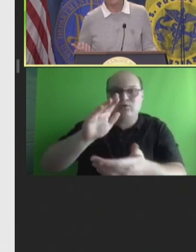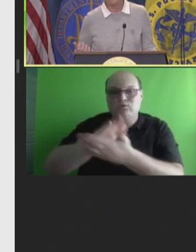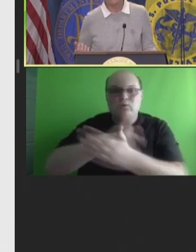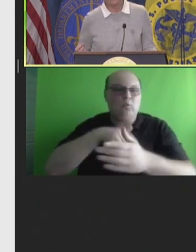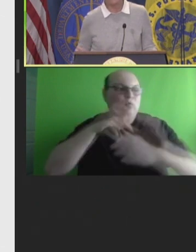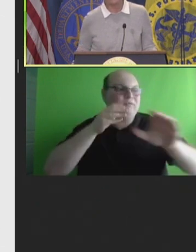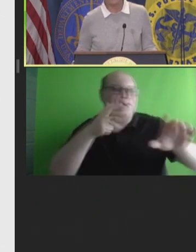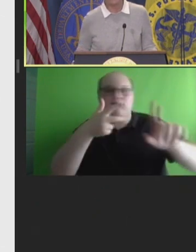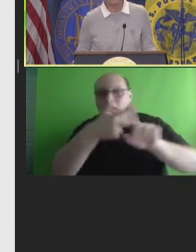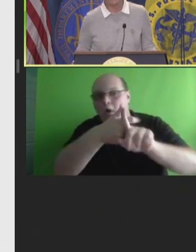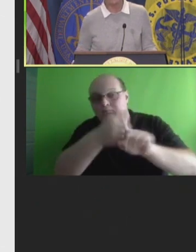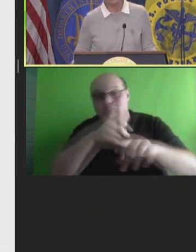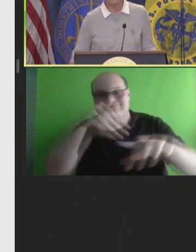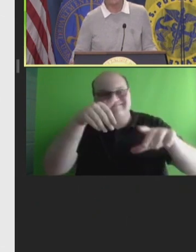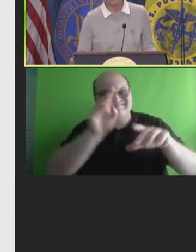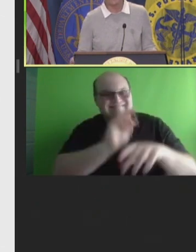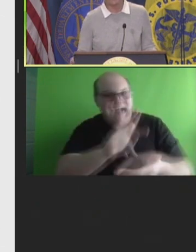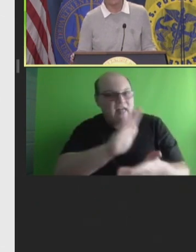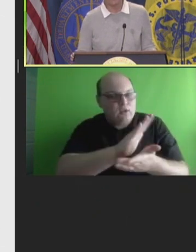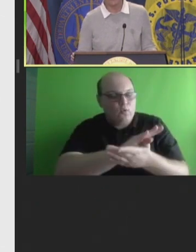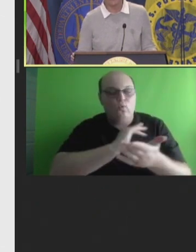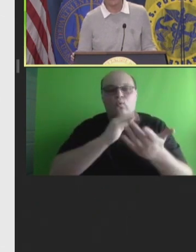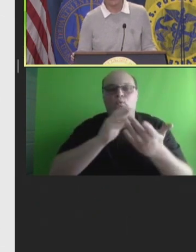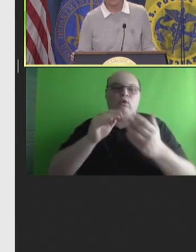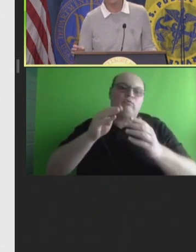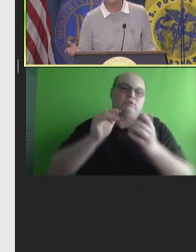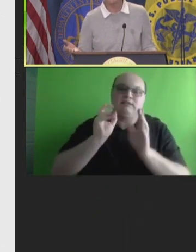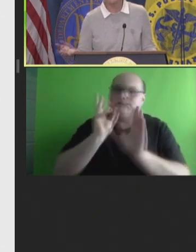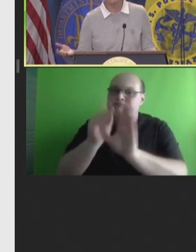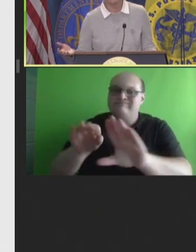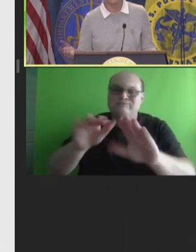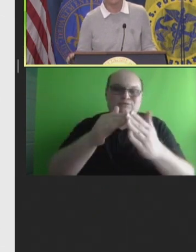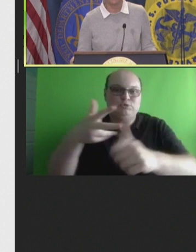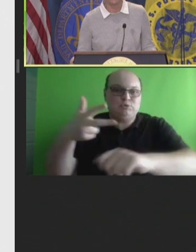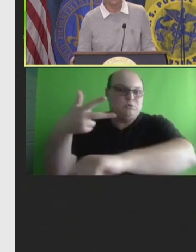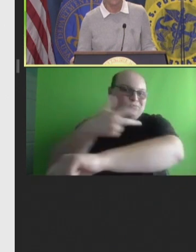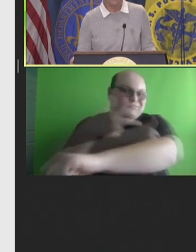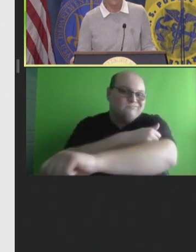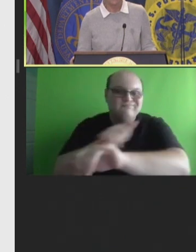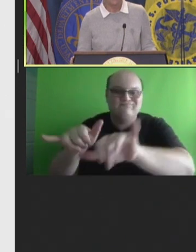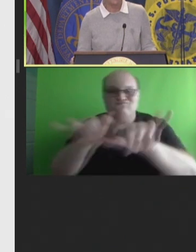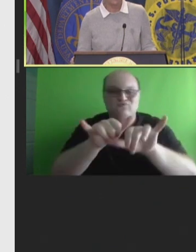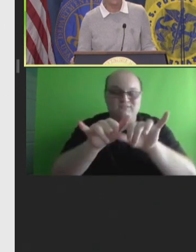events, getting clinics out into communities to do routine vaccination, not just COVID.